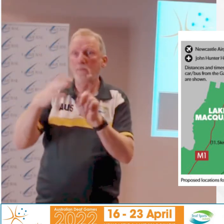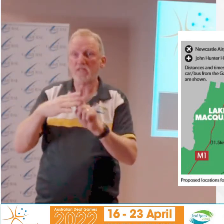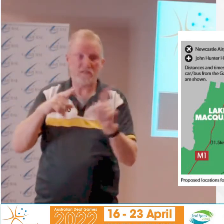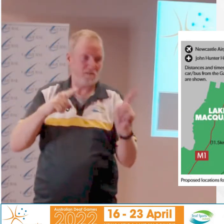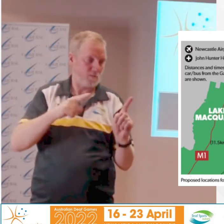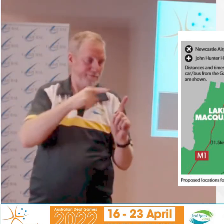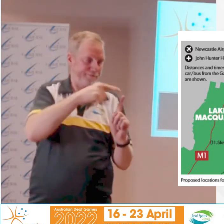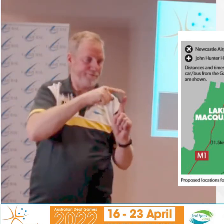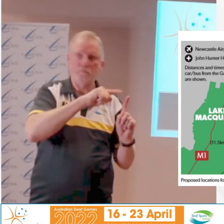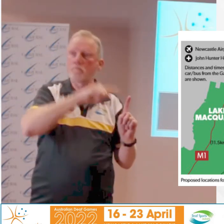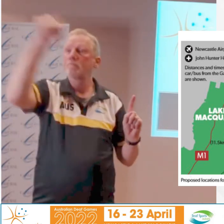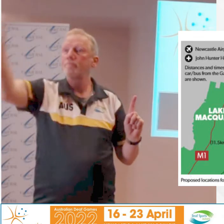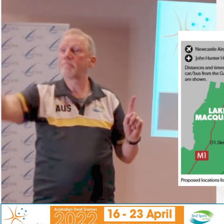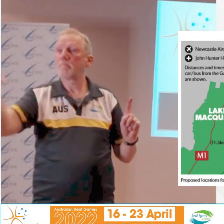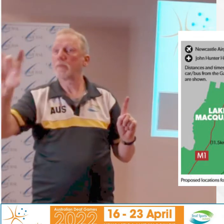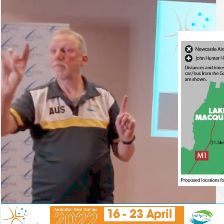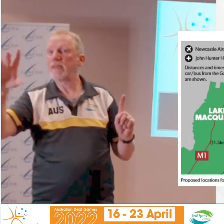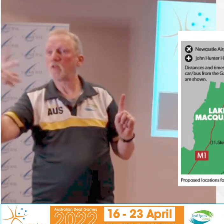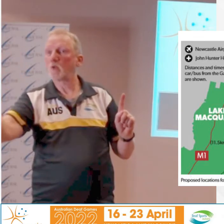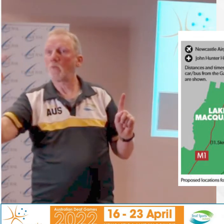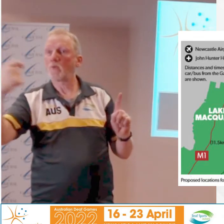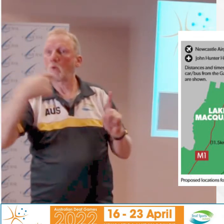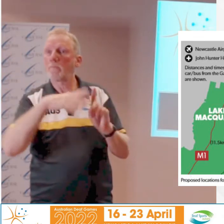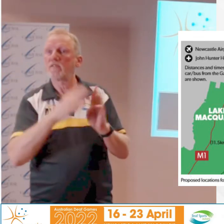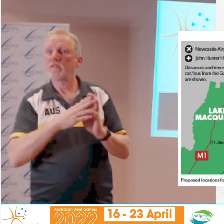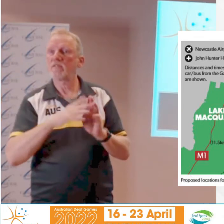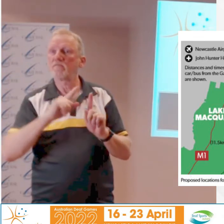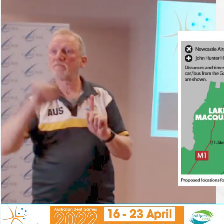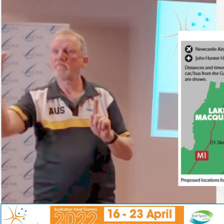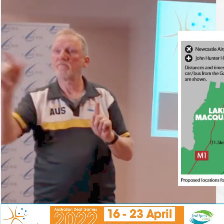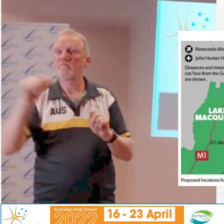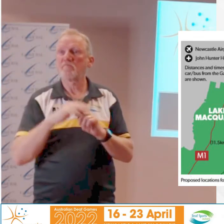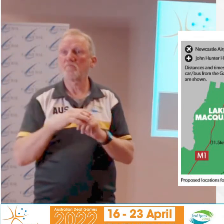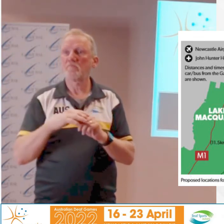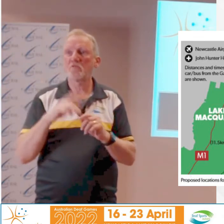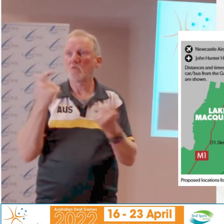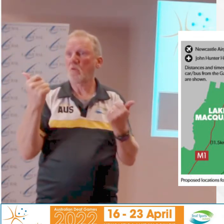the furthest a venue is from another is potentially 10 to 12 kilometers which isn't